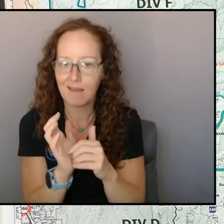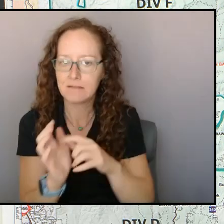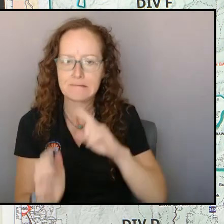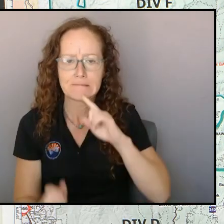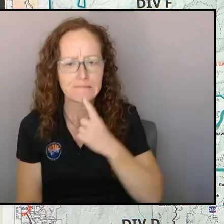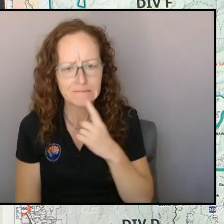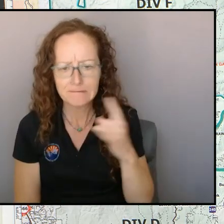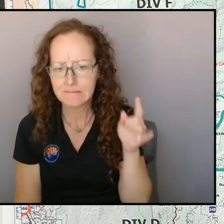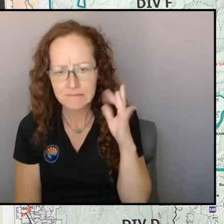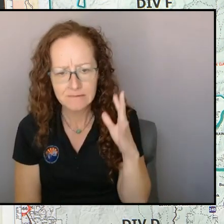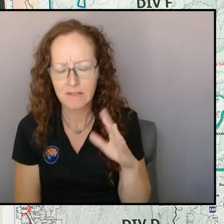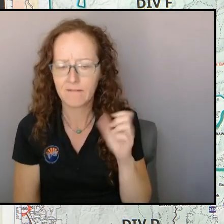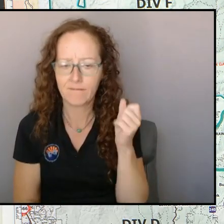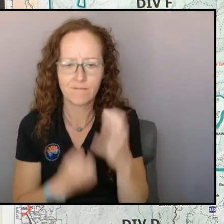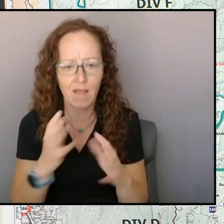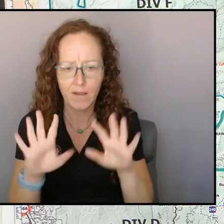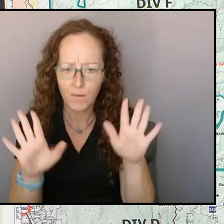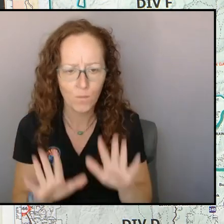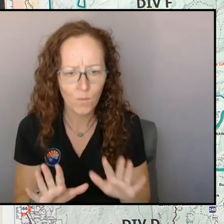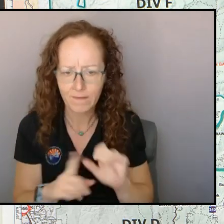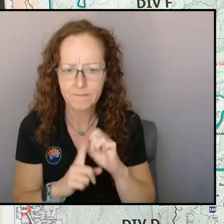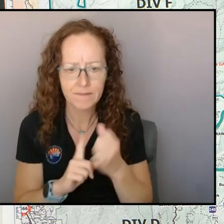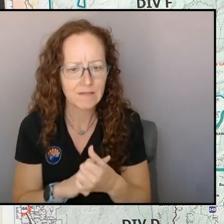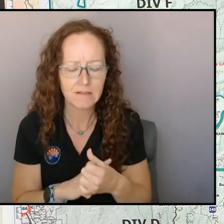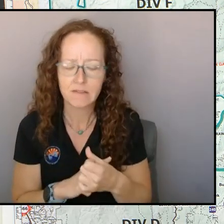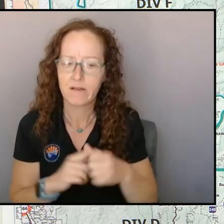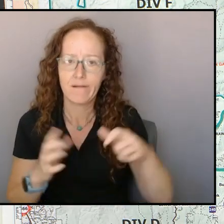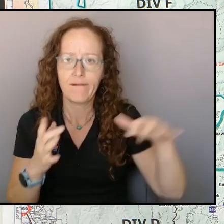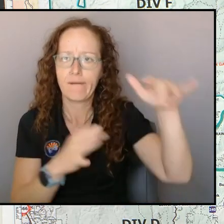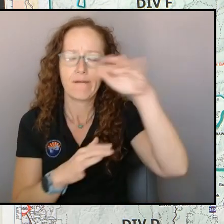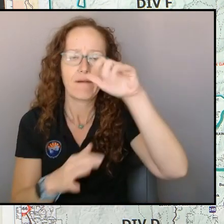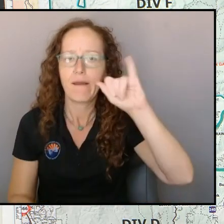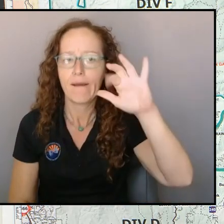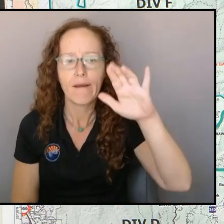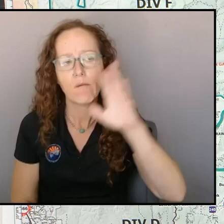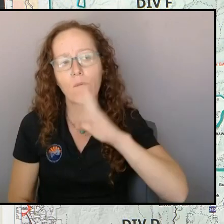and further elevated winds. So right now we're looking at